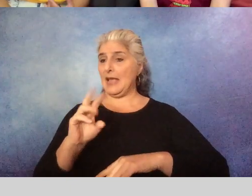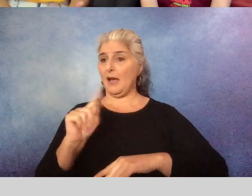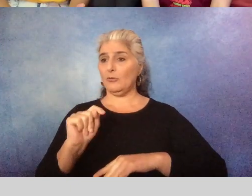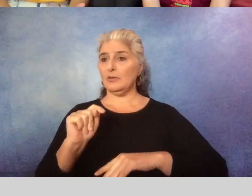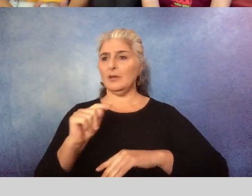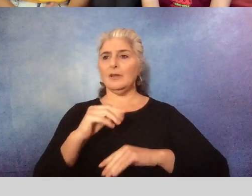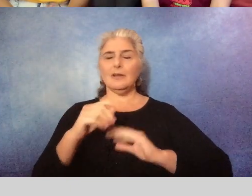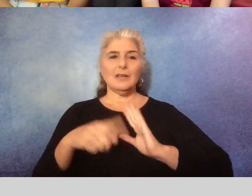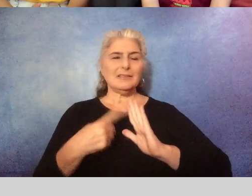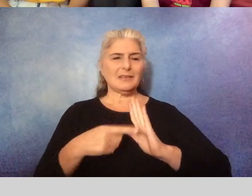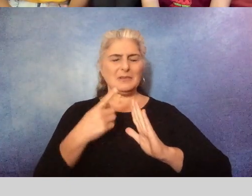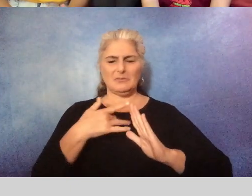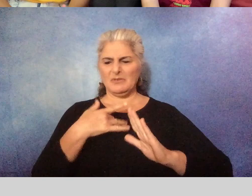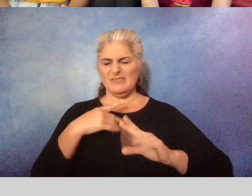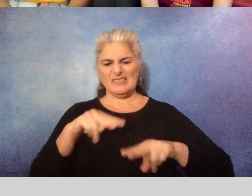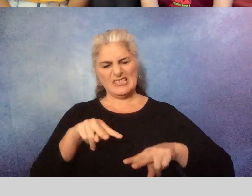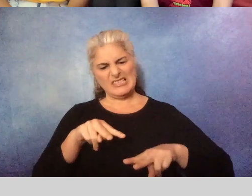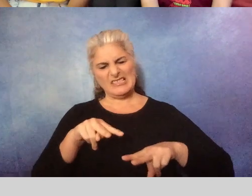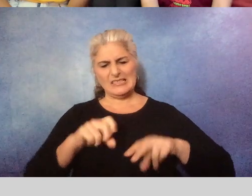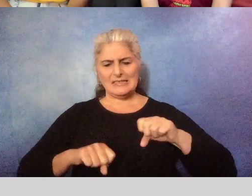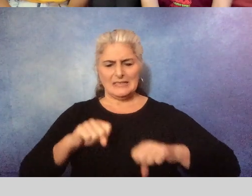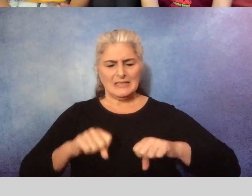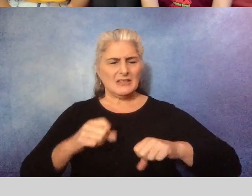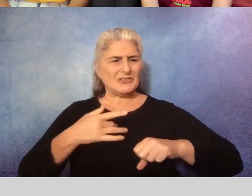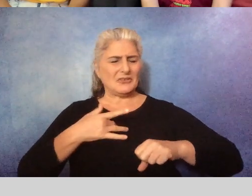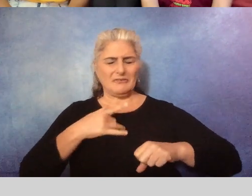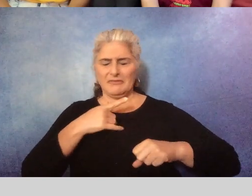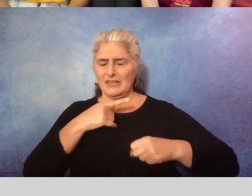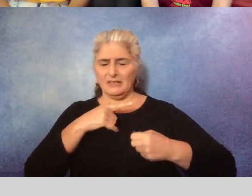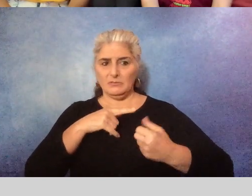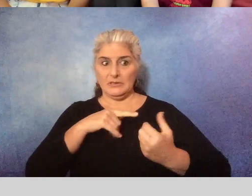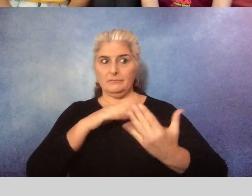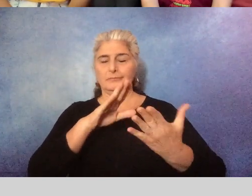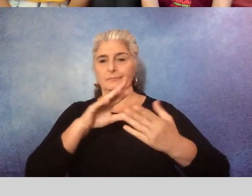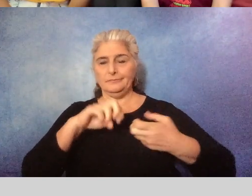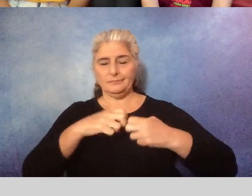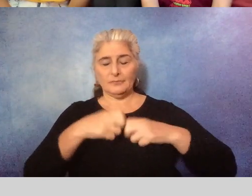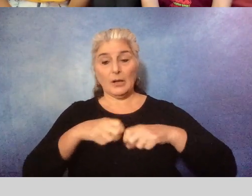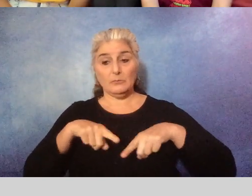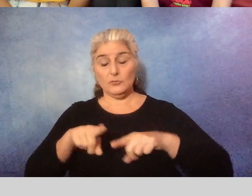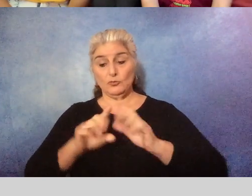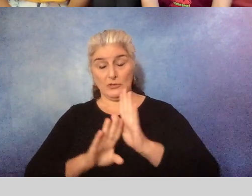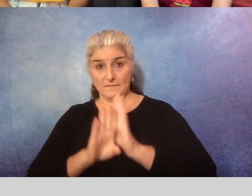and we sometimes have doubts about that or we face problems in development.